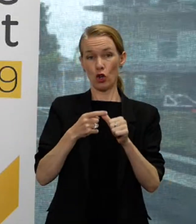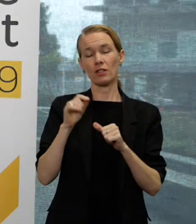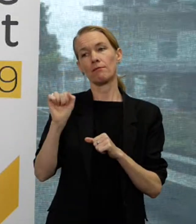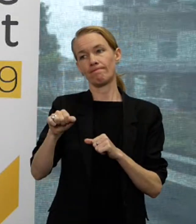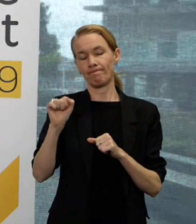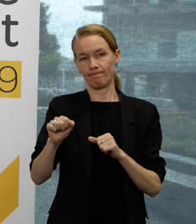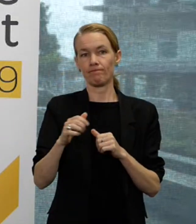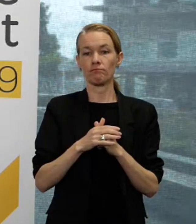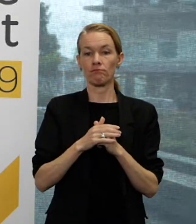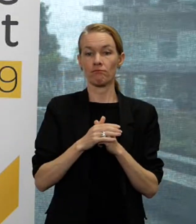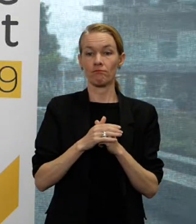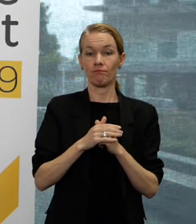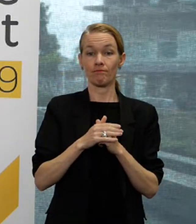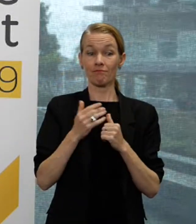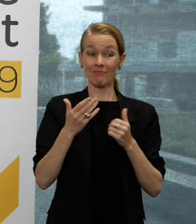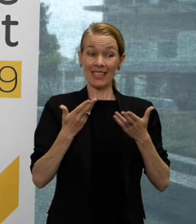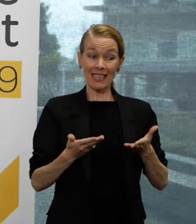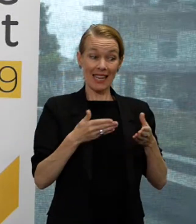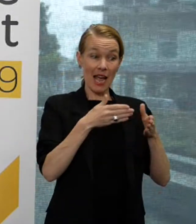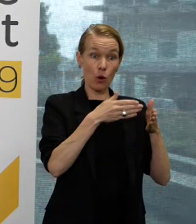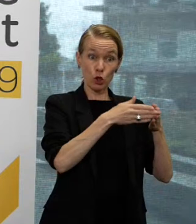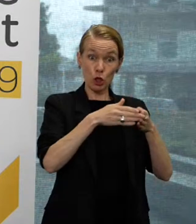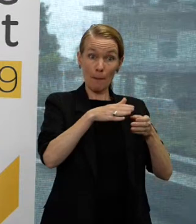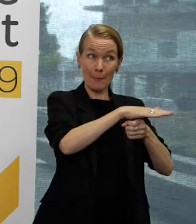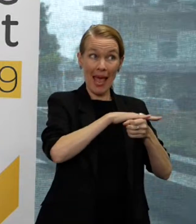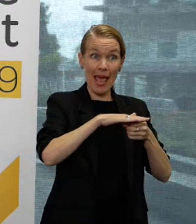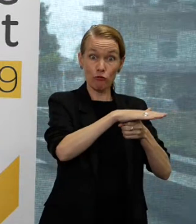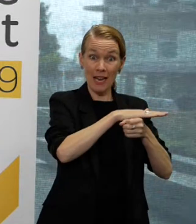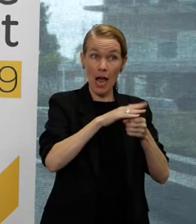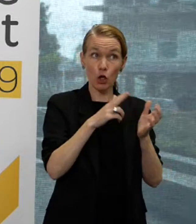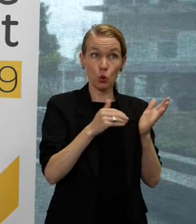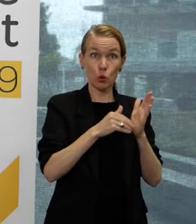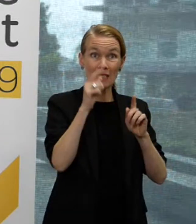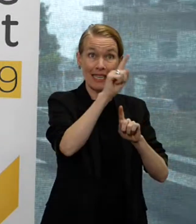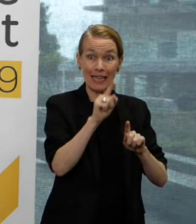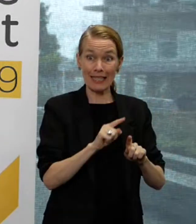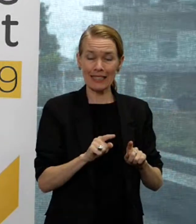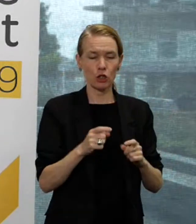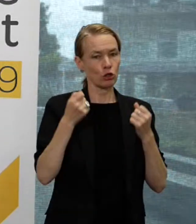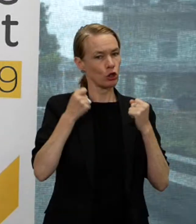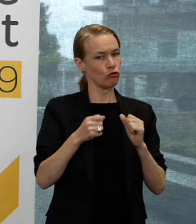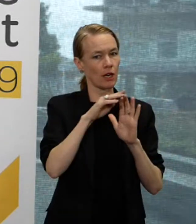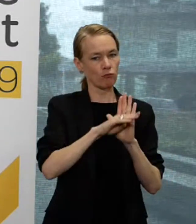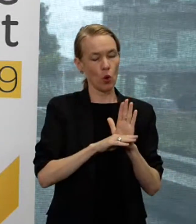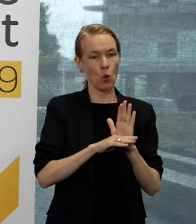the measures around our ports now are very strict including things like, the use of PPE on board